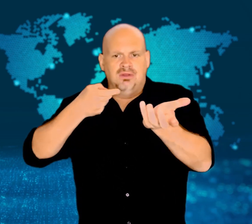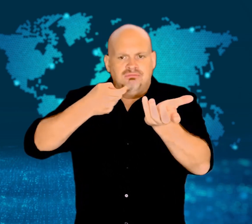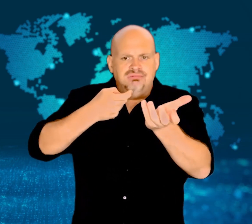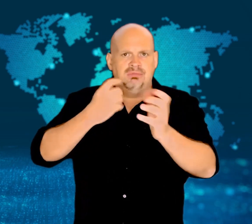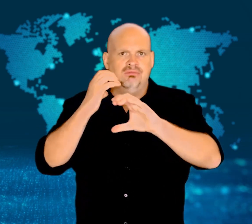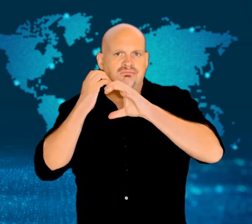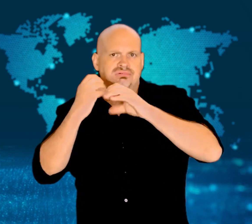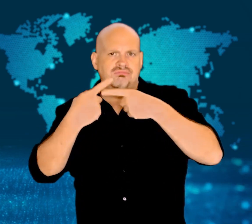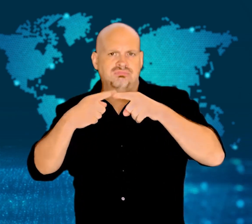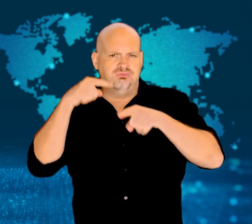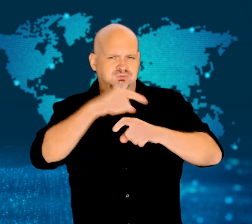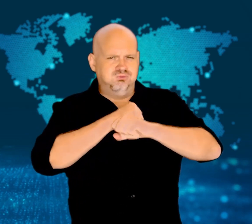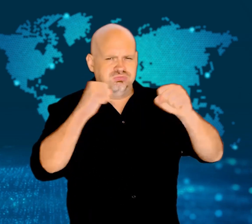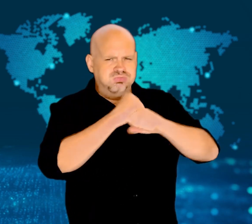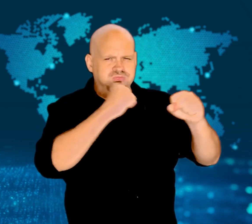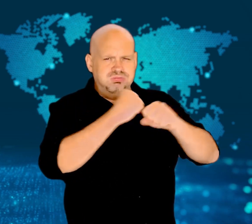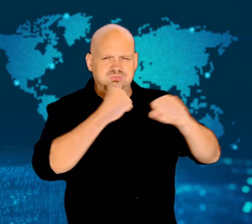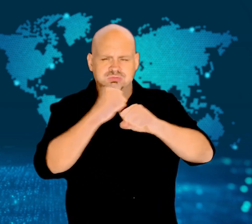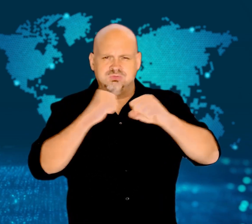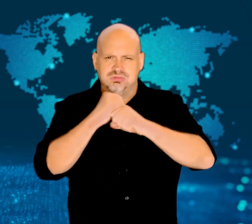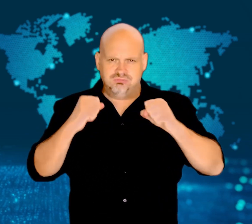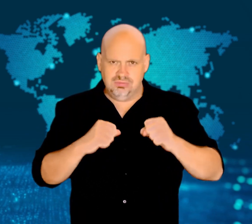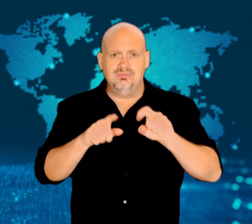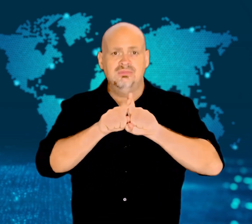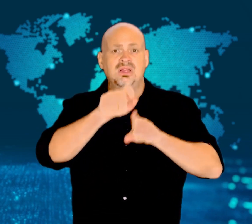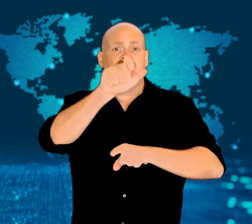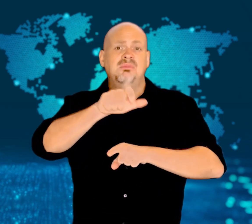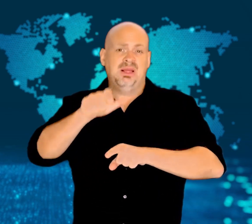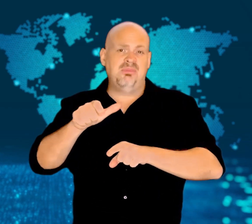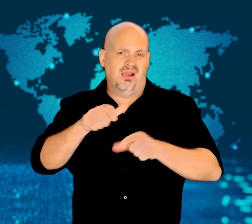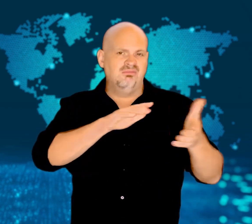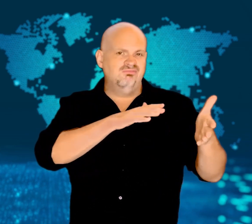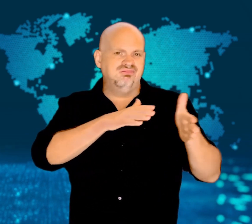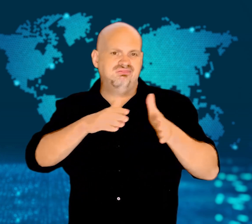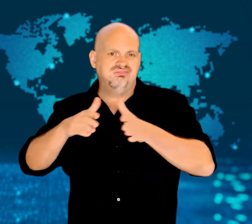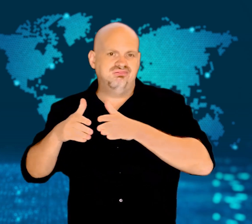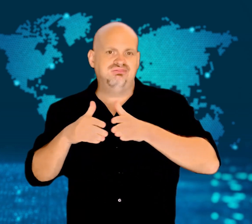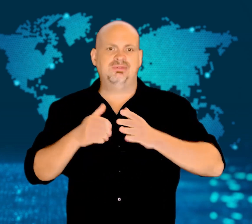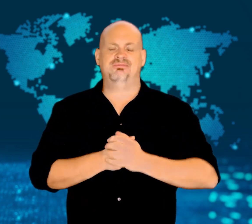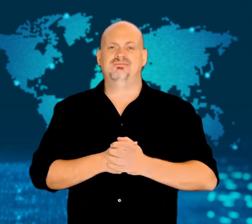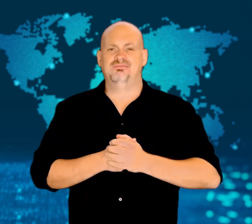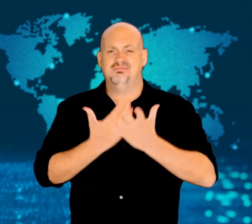Russia has targeted railways in Ukraine used to move supplies